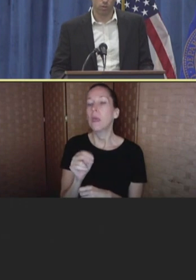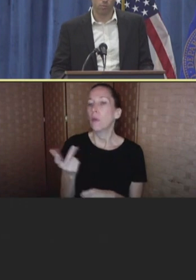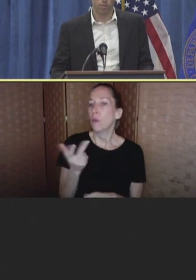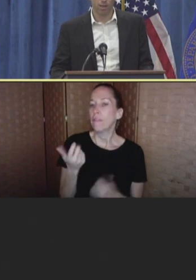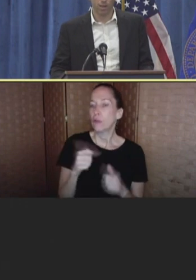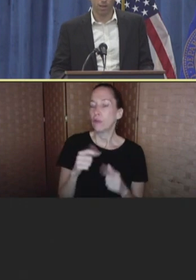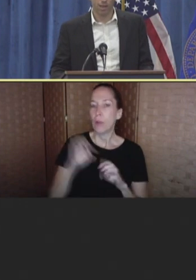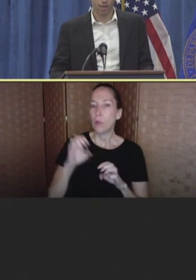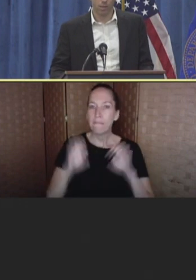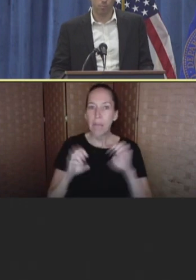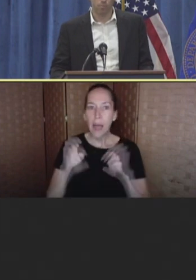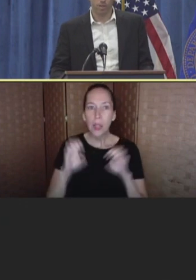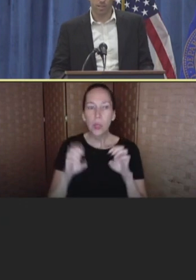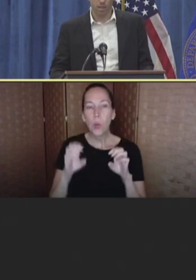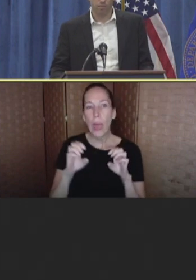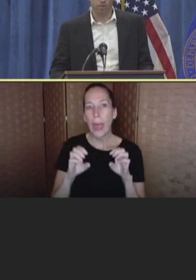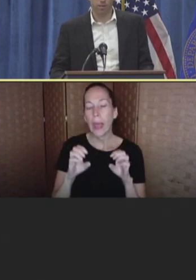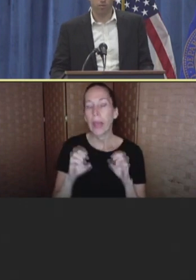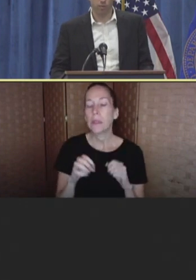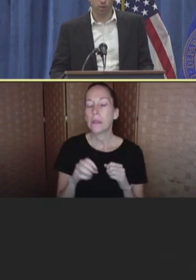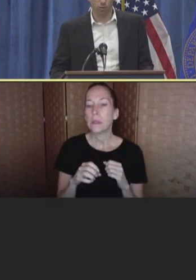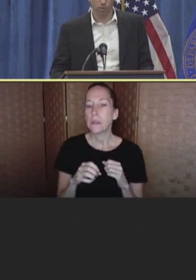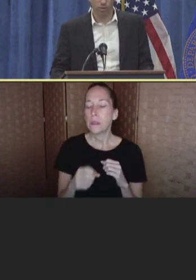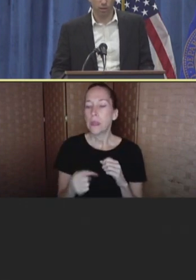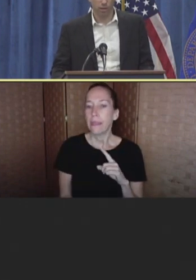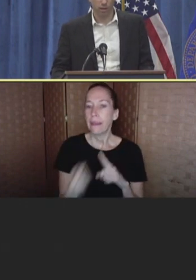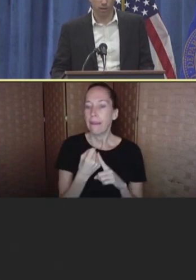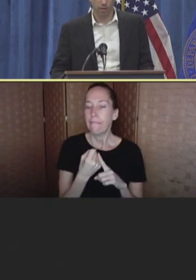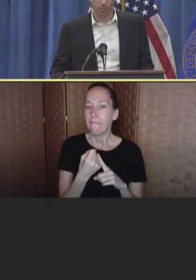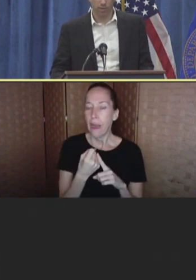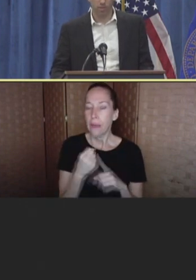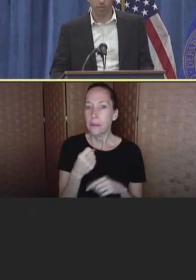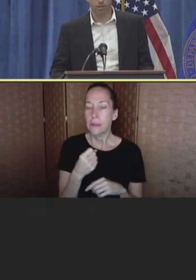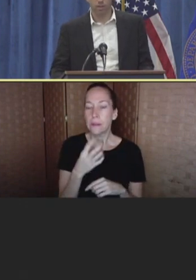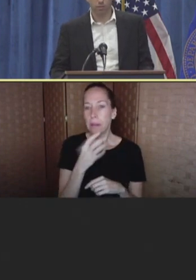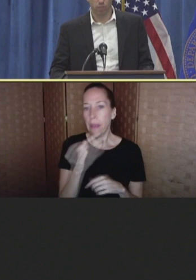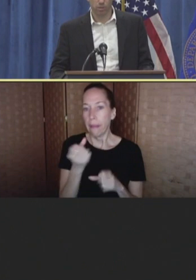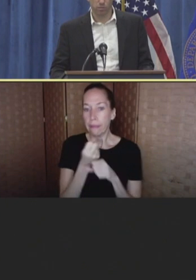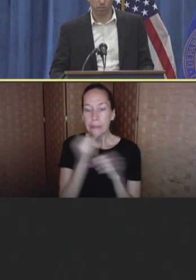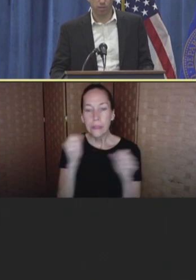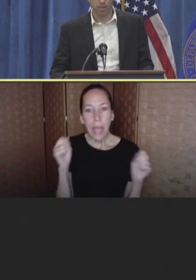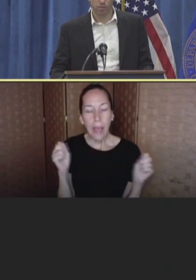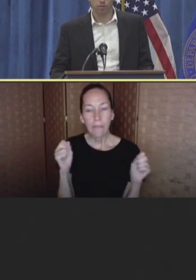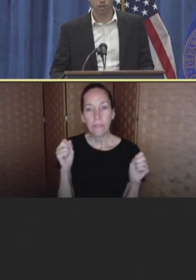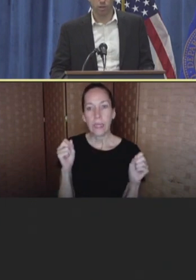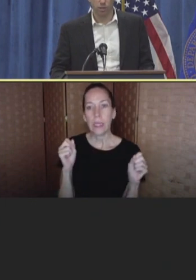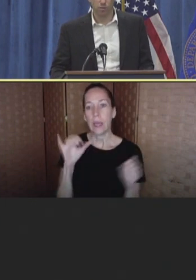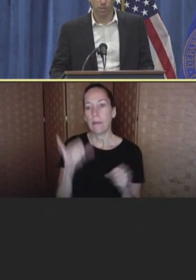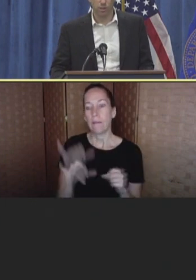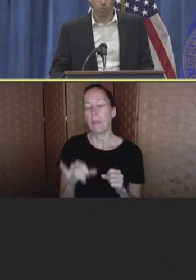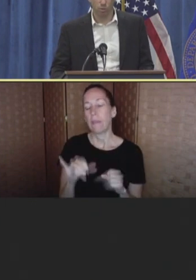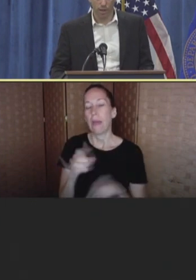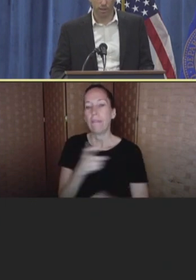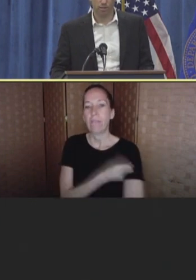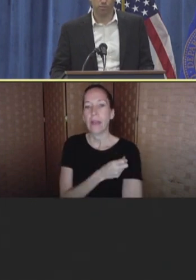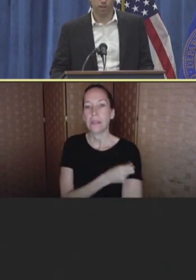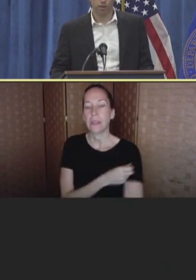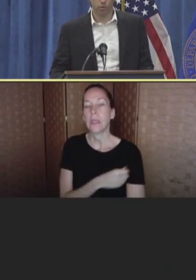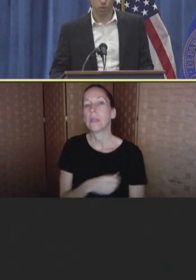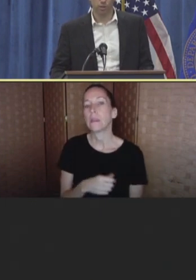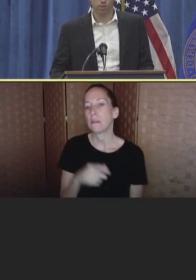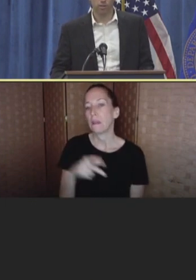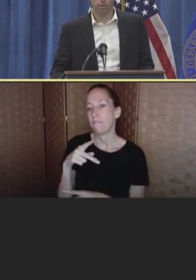and safety, of the COVID-19 vaccine, based on Pfizer, using objective and continuously